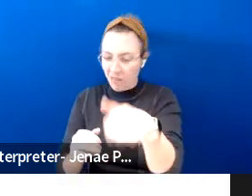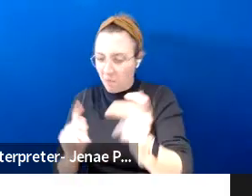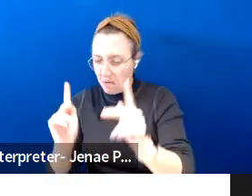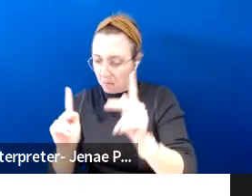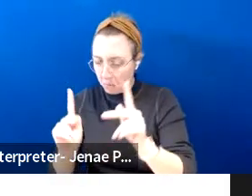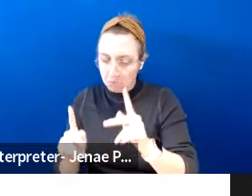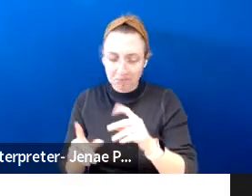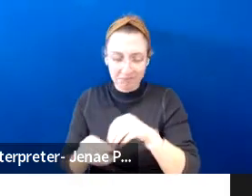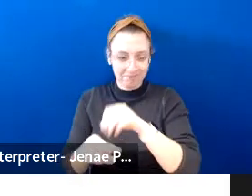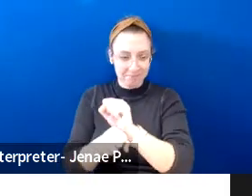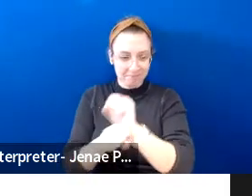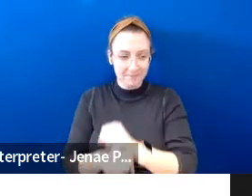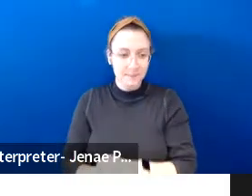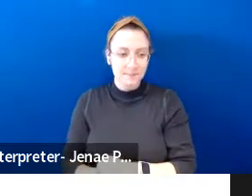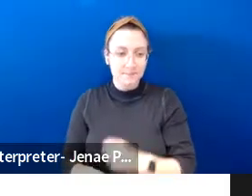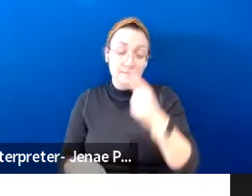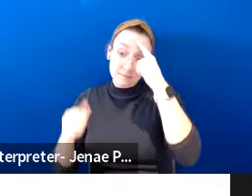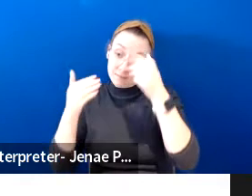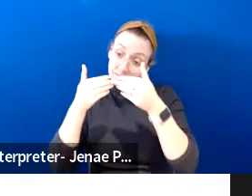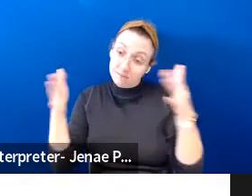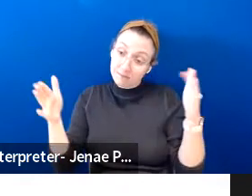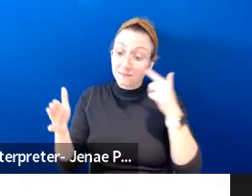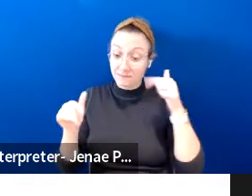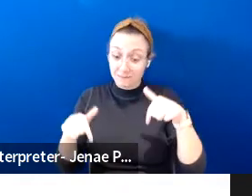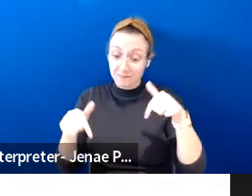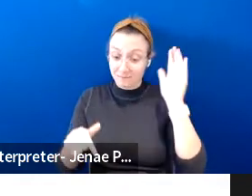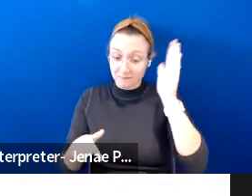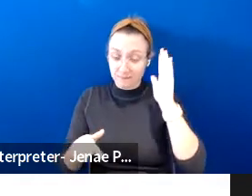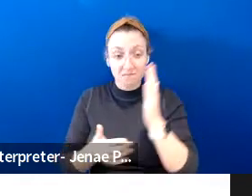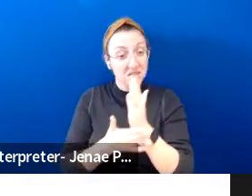have an open mind to the material. Some of it might not resonate with you.